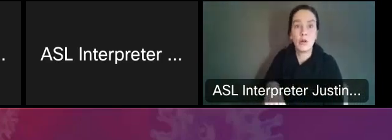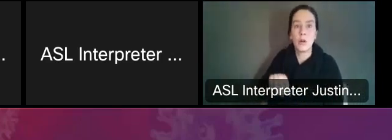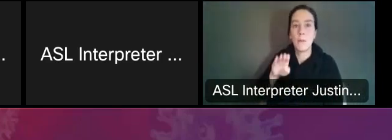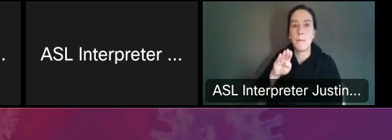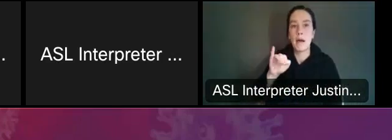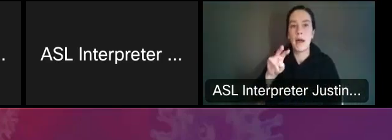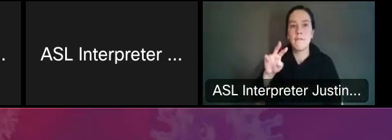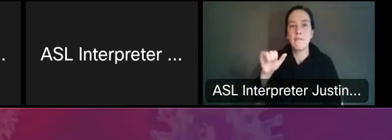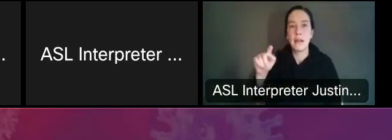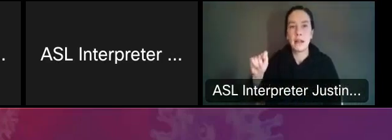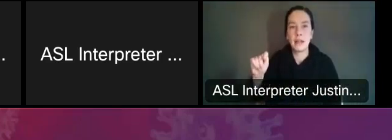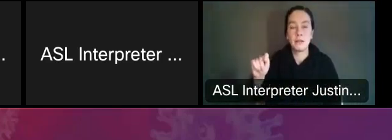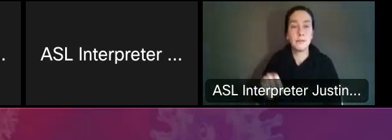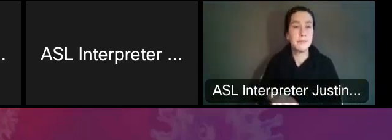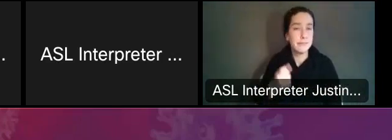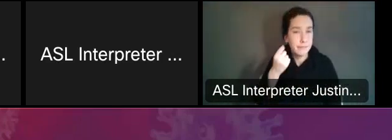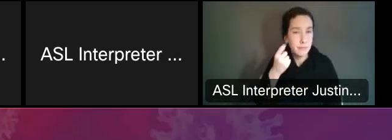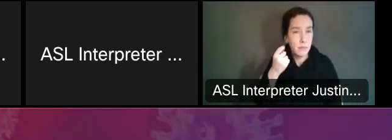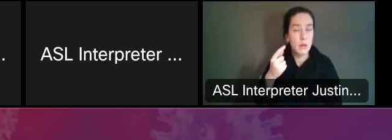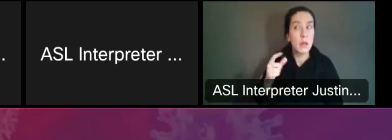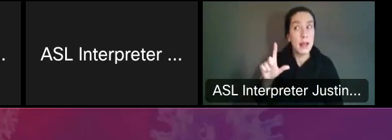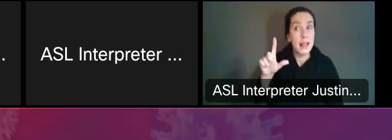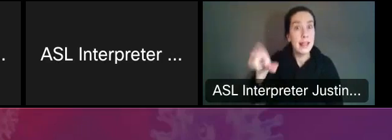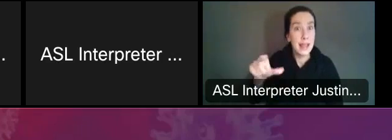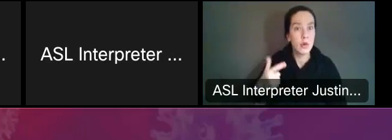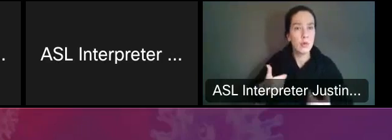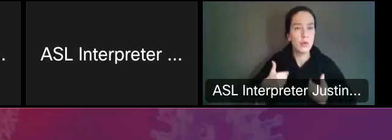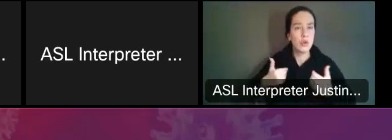They will continue to receive the violent vaccine as a booster.